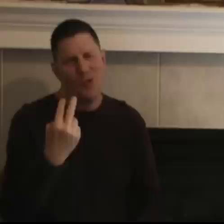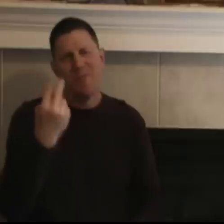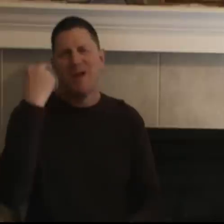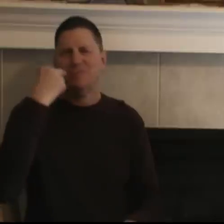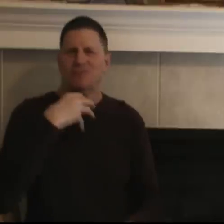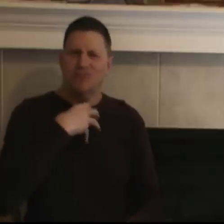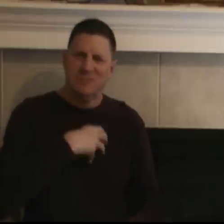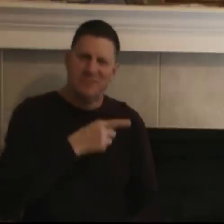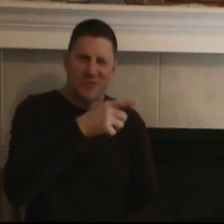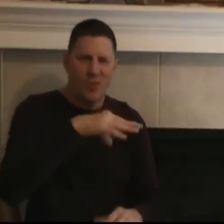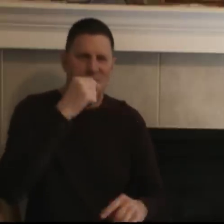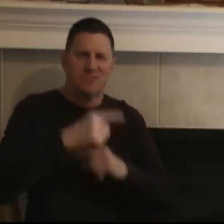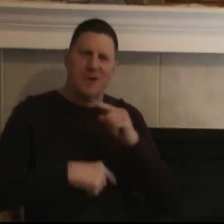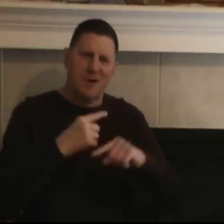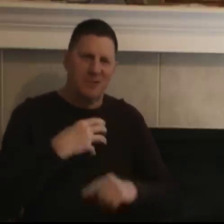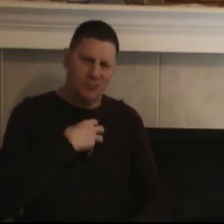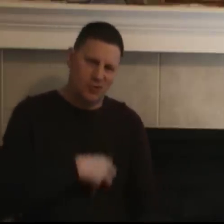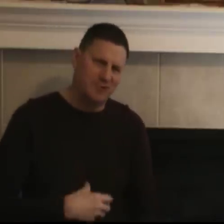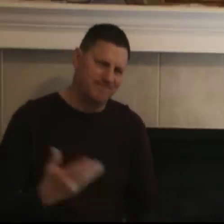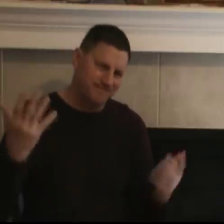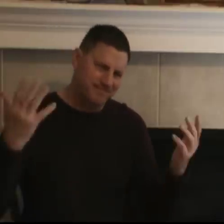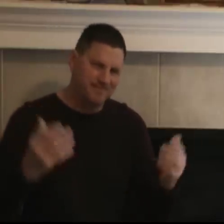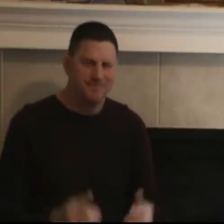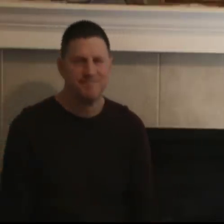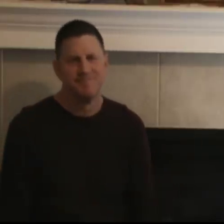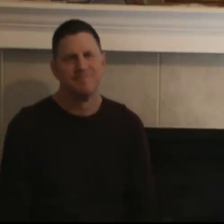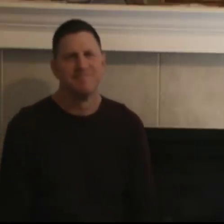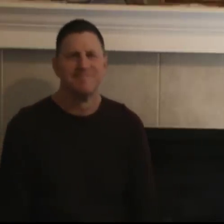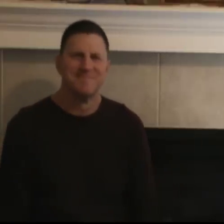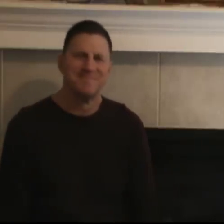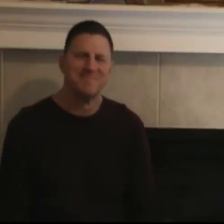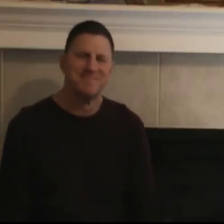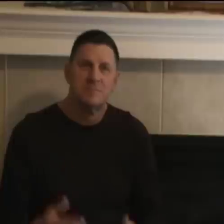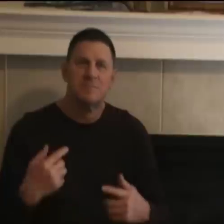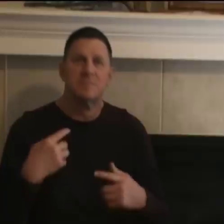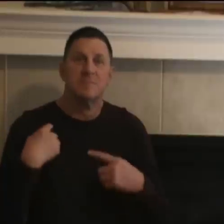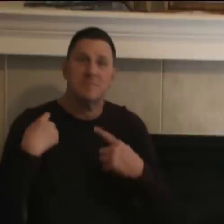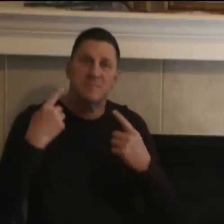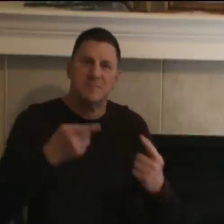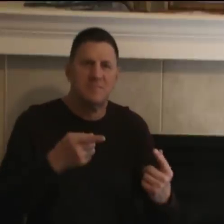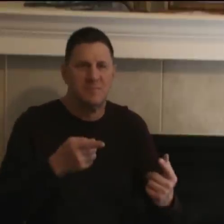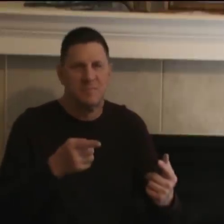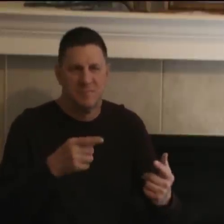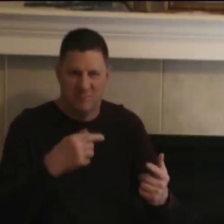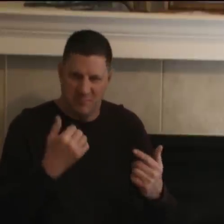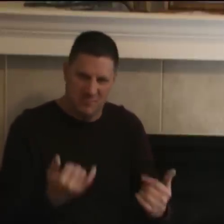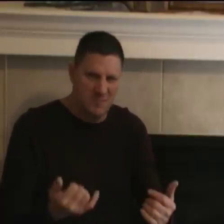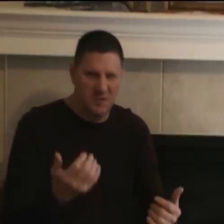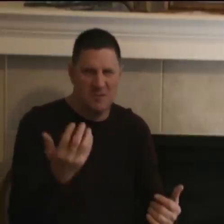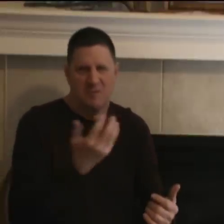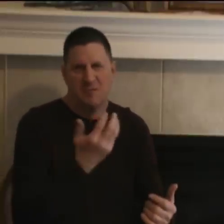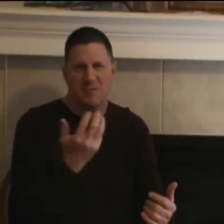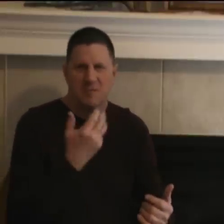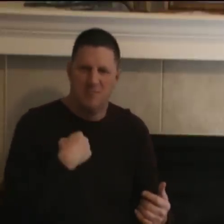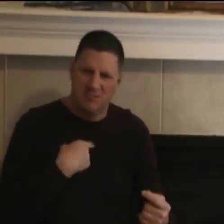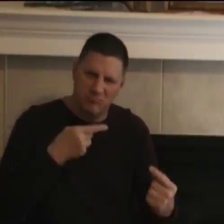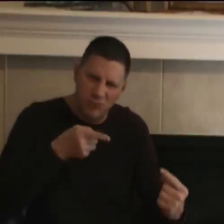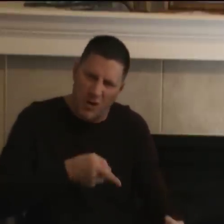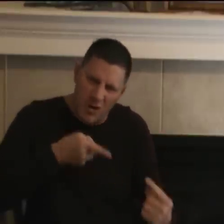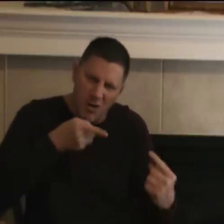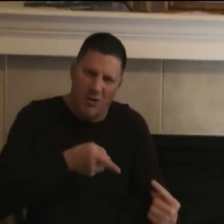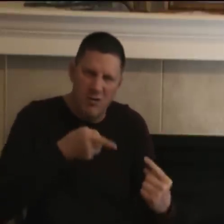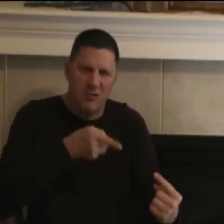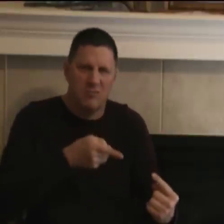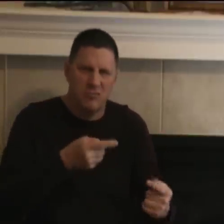learned to Sign and as I look back, I wish they had learned. Ever since then, I've had